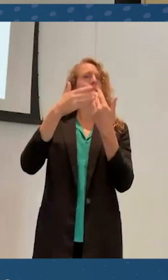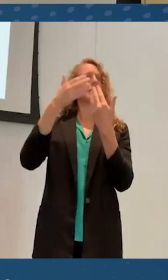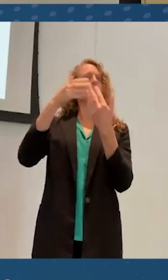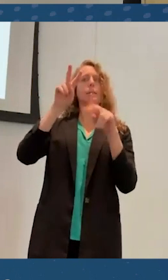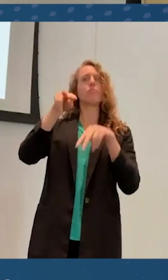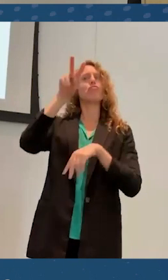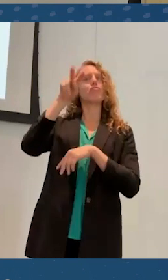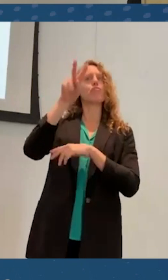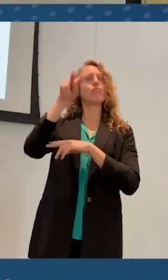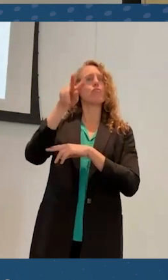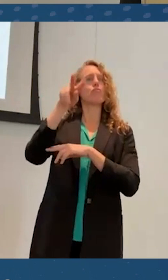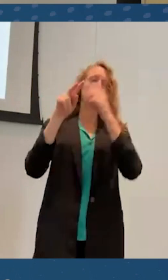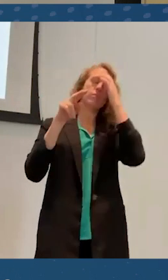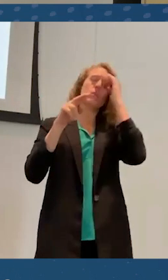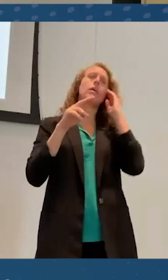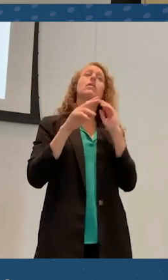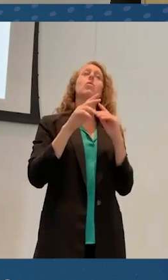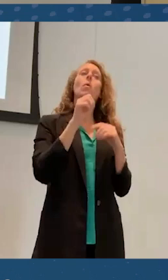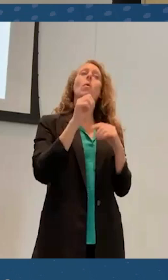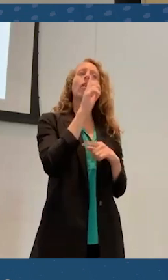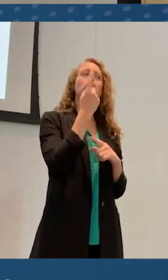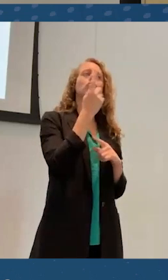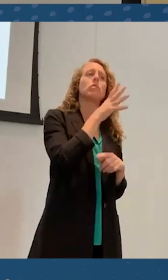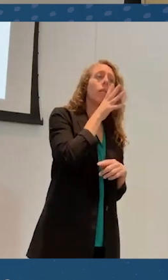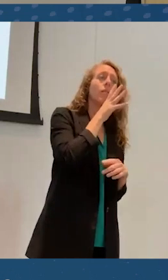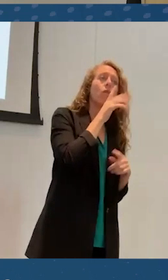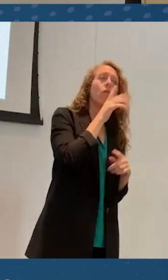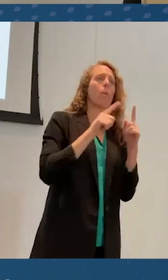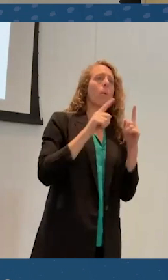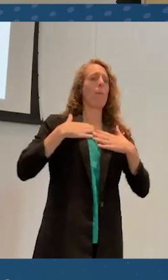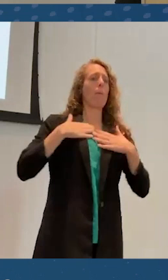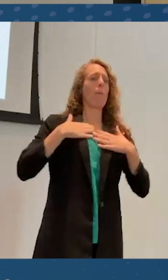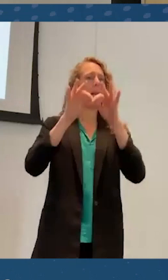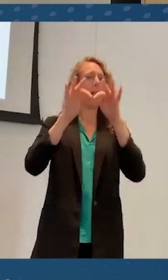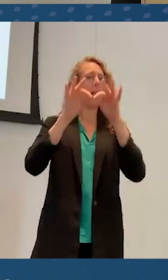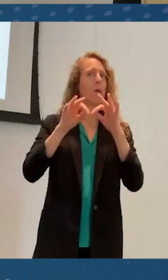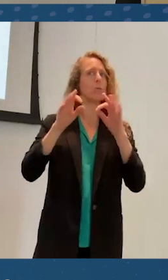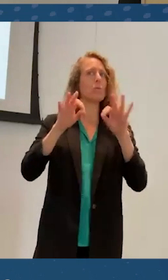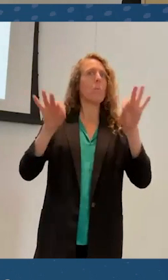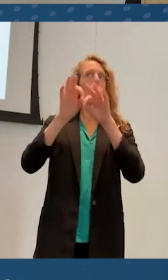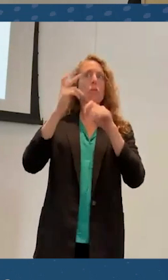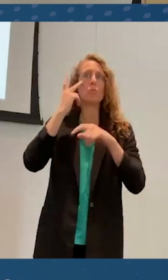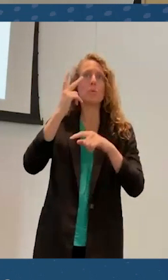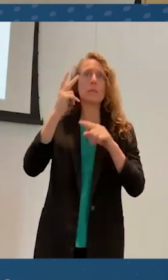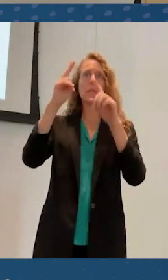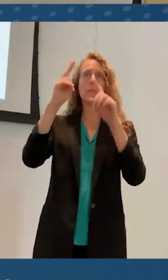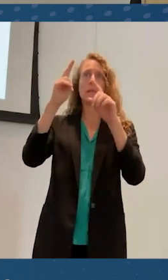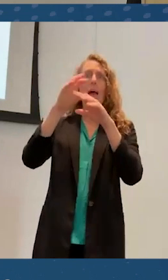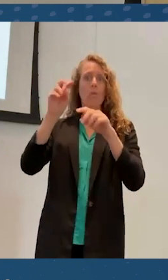as it is the body language and gestures. And reducing eye fatigue is also simply